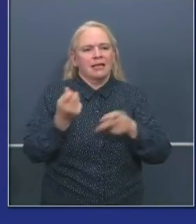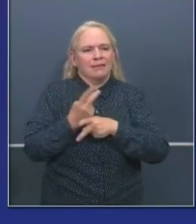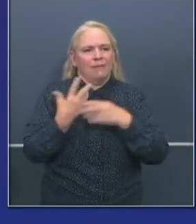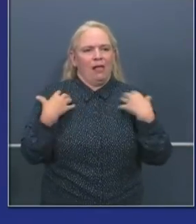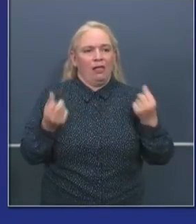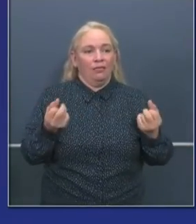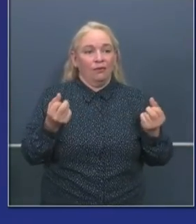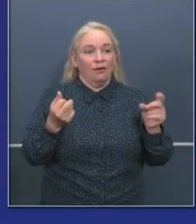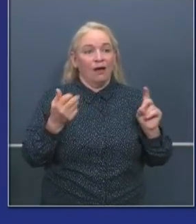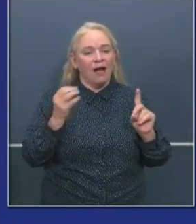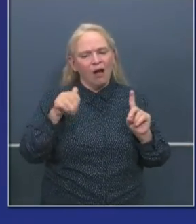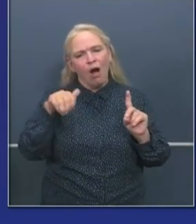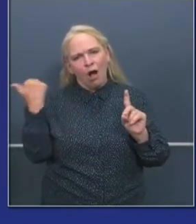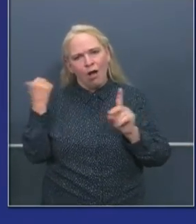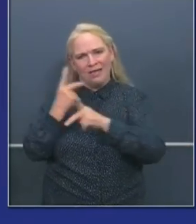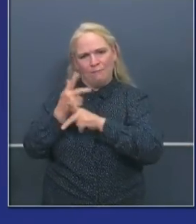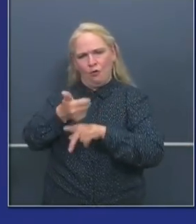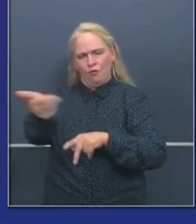MITIGATE THE SPREAD OF THOSE